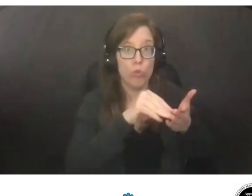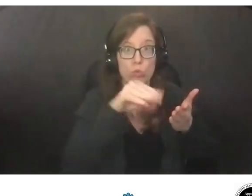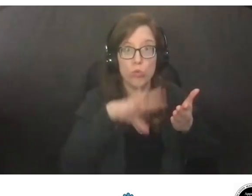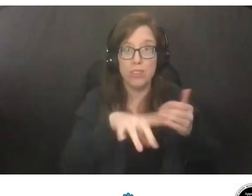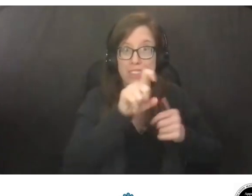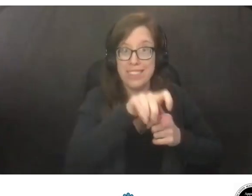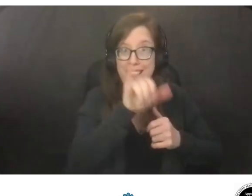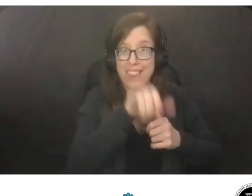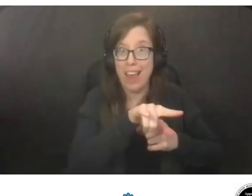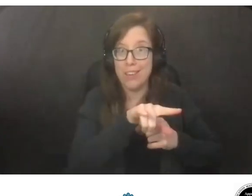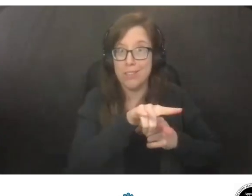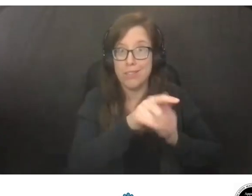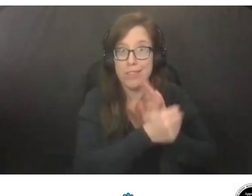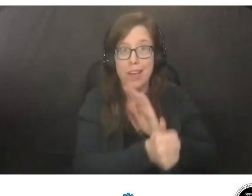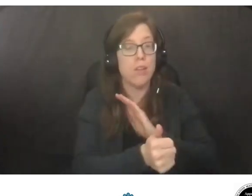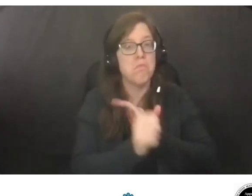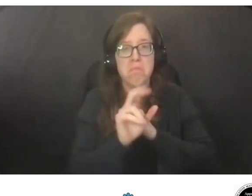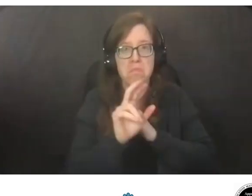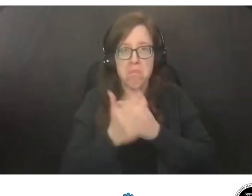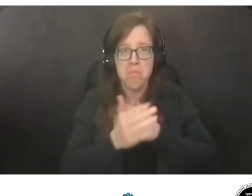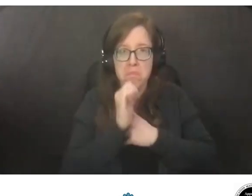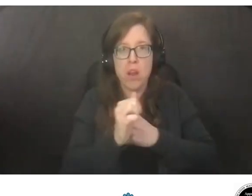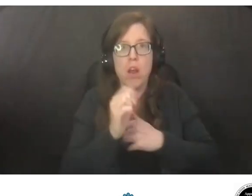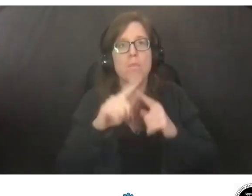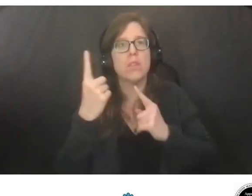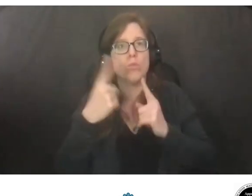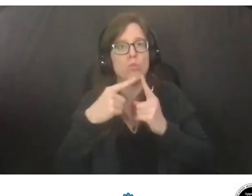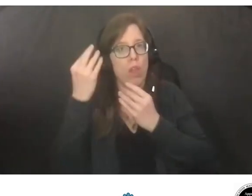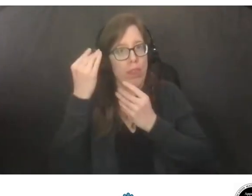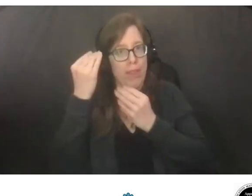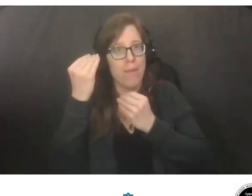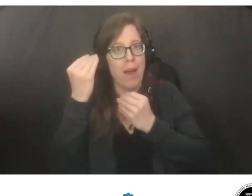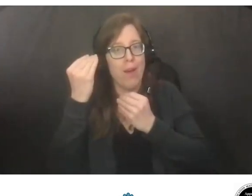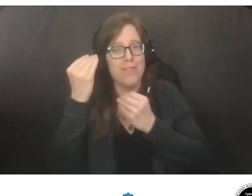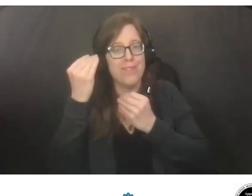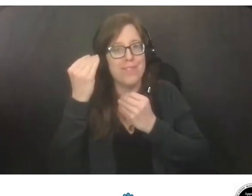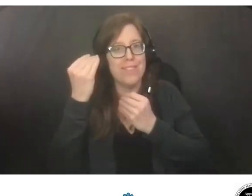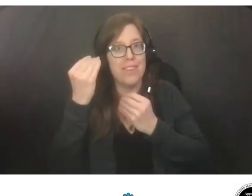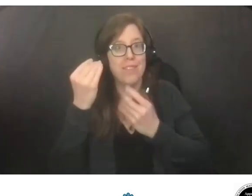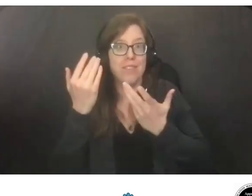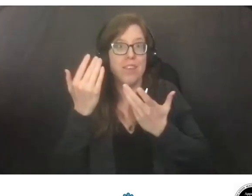you're supporting. But something to consider; likely applies to